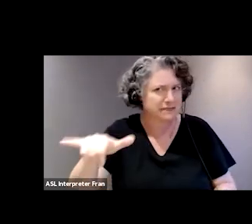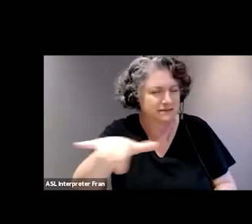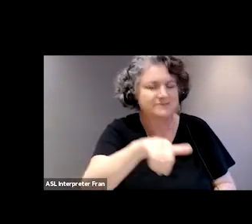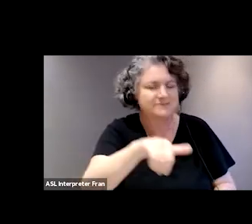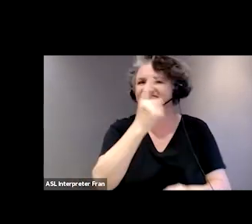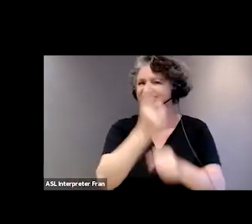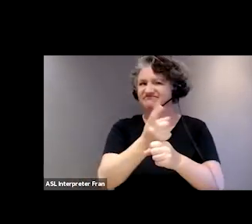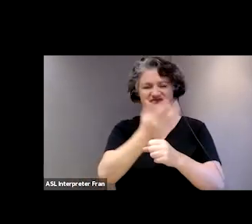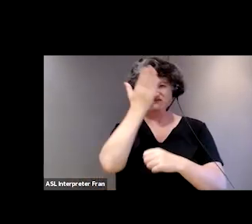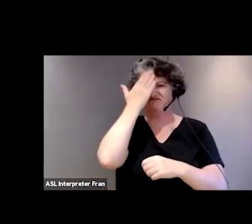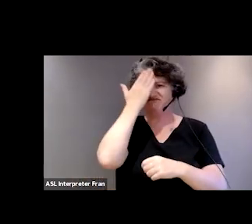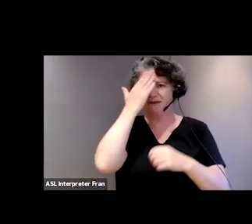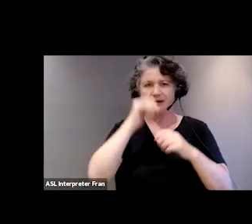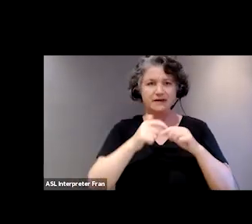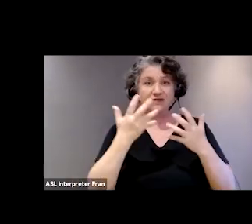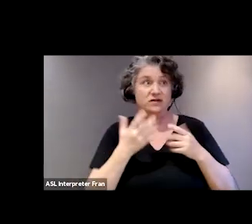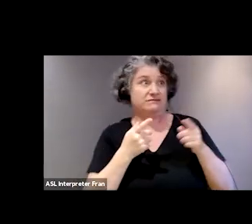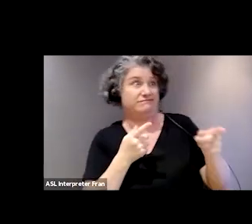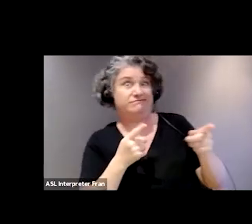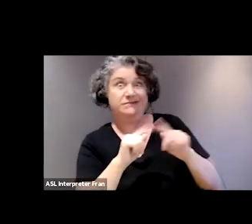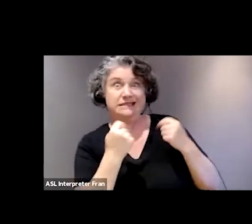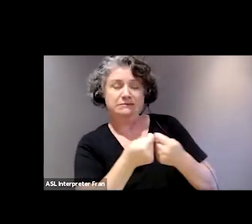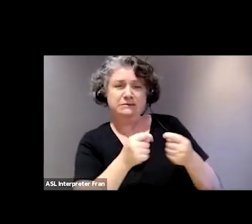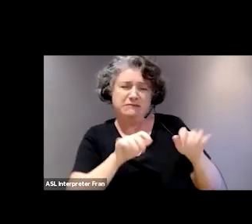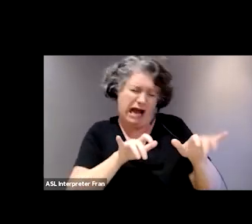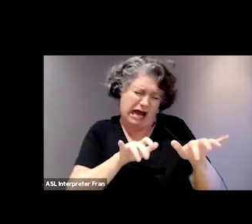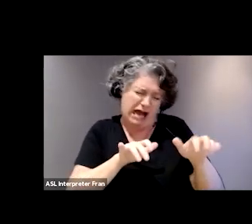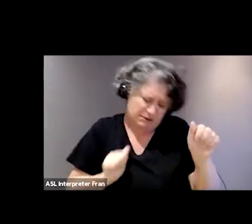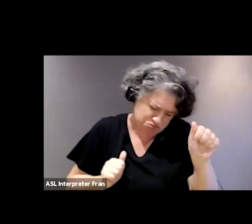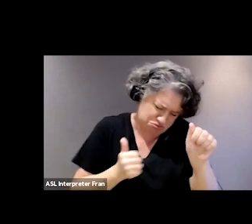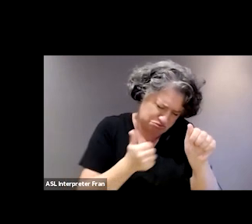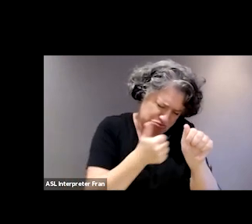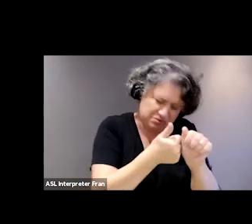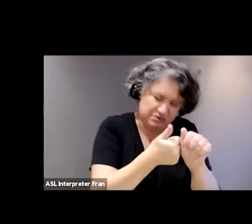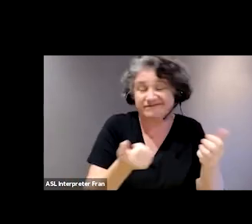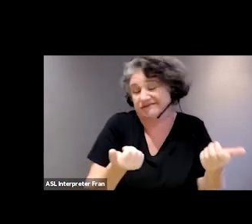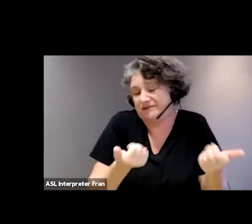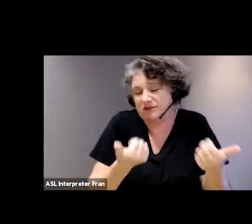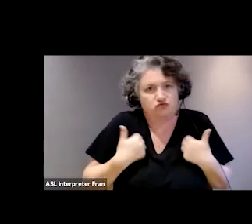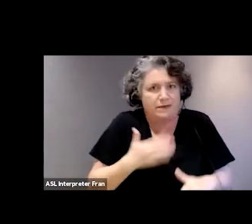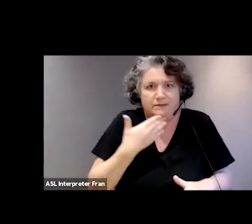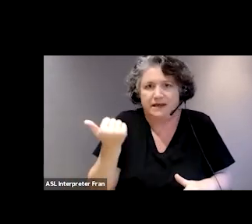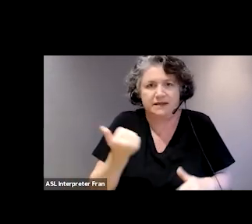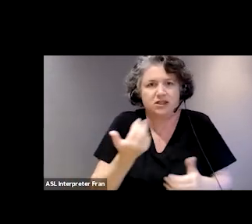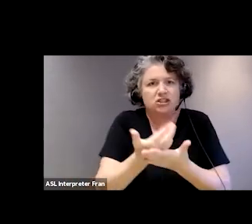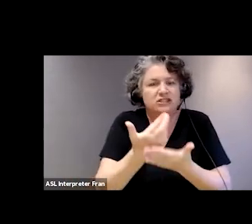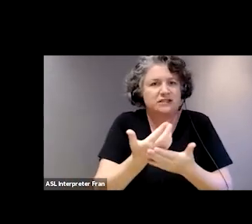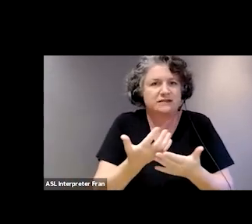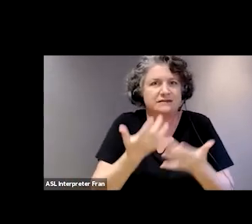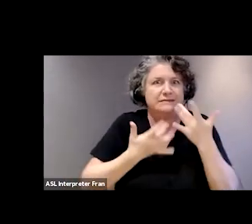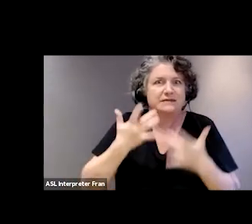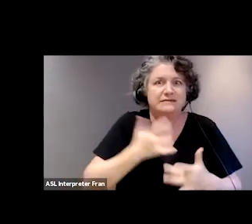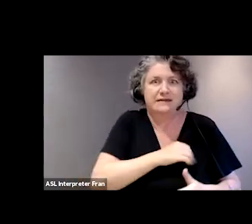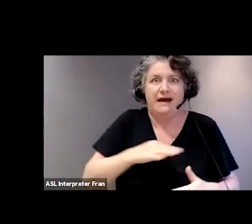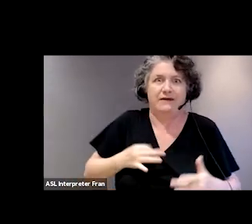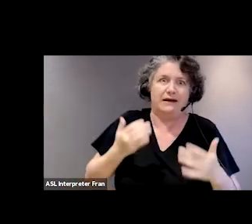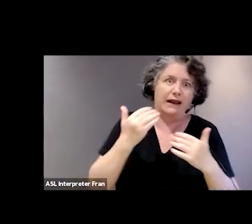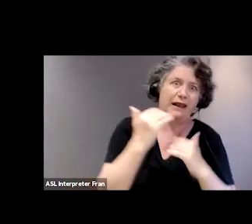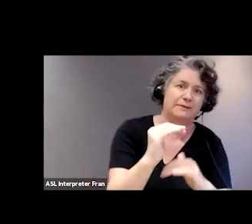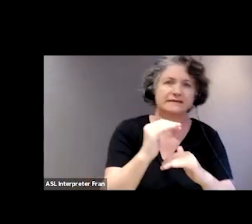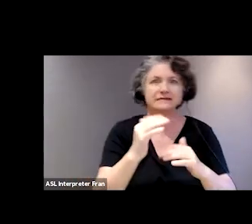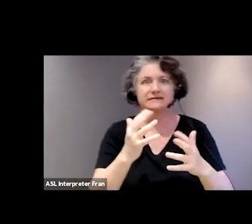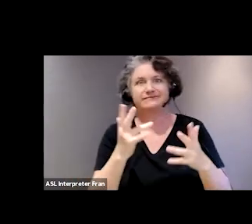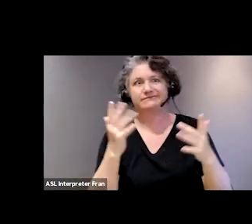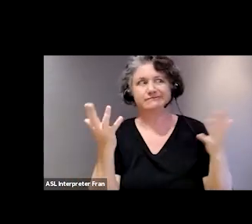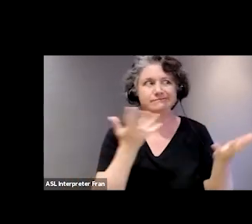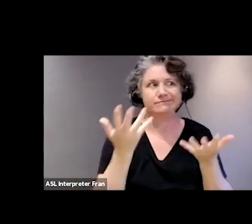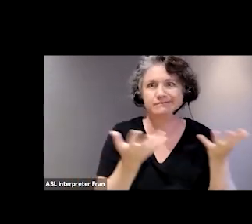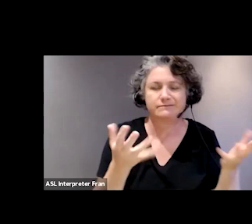say dose one, and asked still having to report it through the provincial